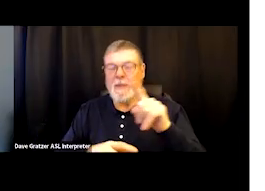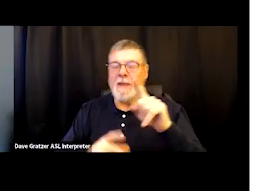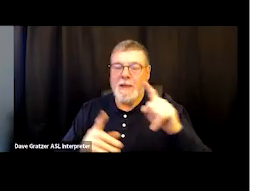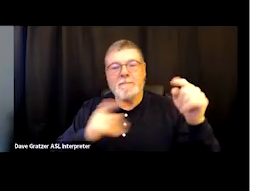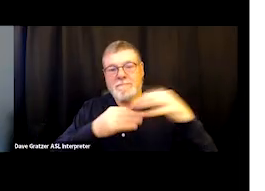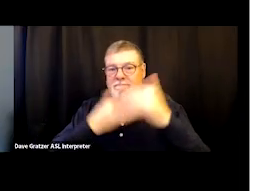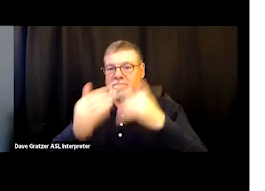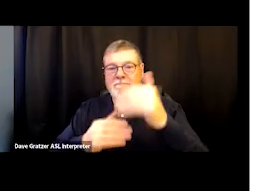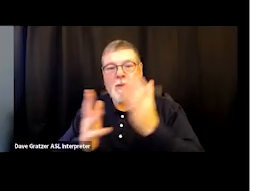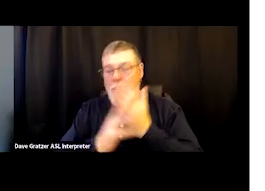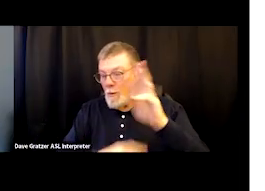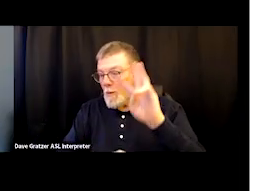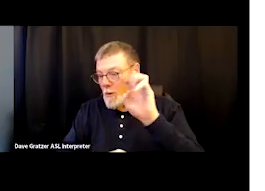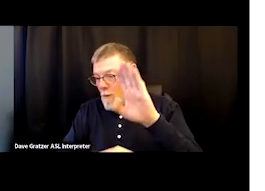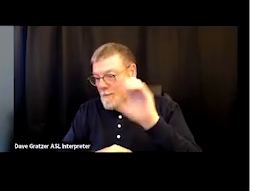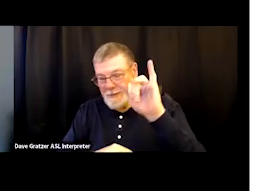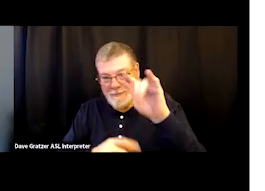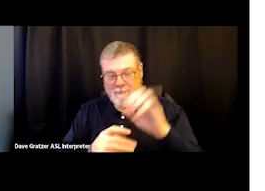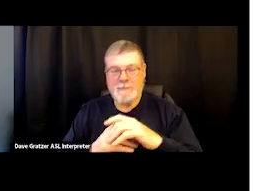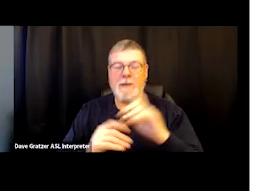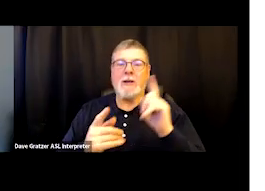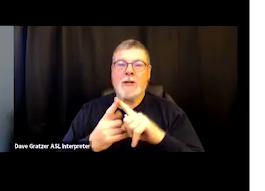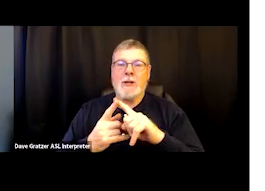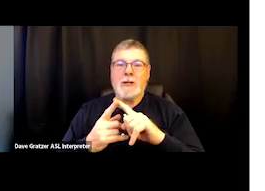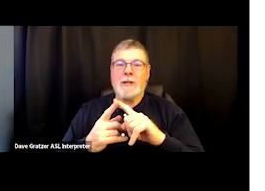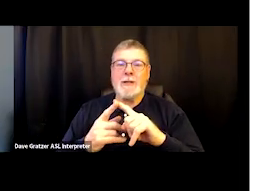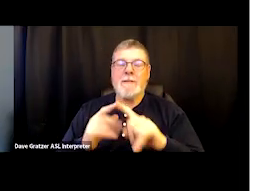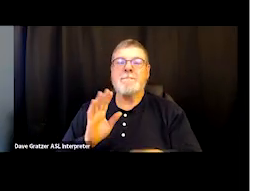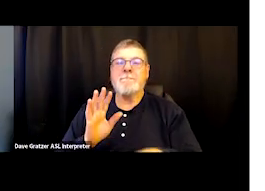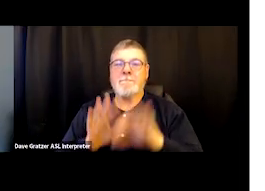to Social Security's website to find the link to